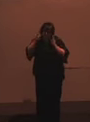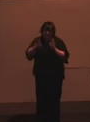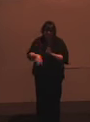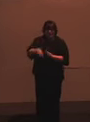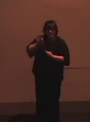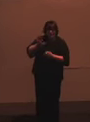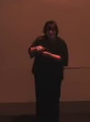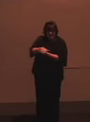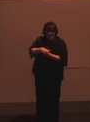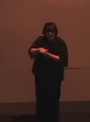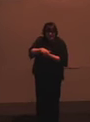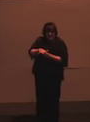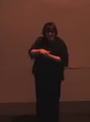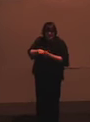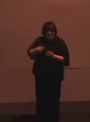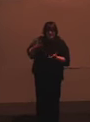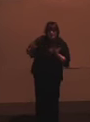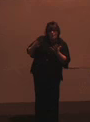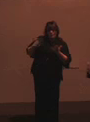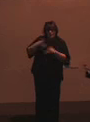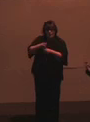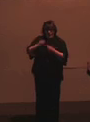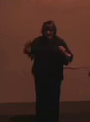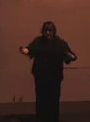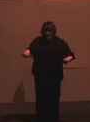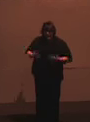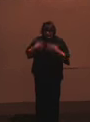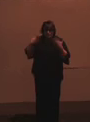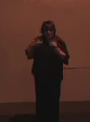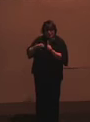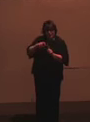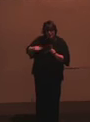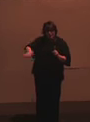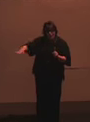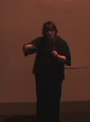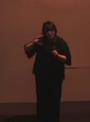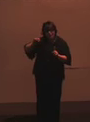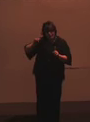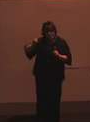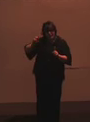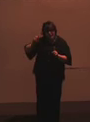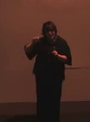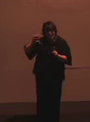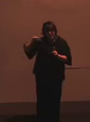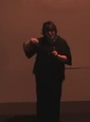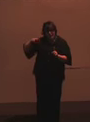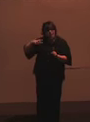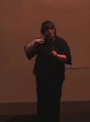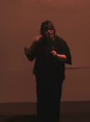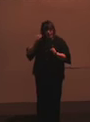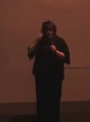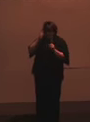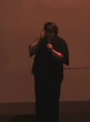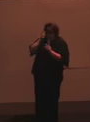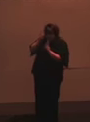or to get an inspiration from the landscape and to innovate the function in it.